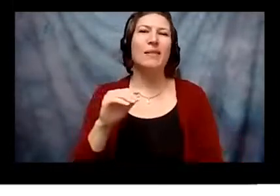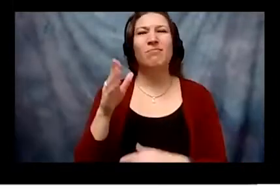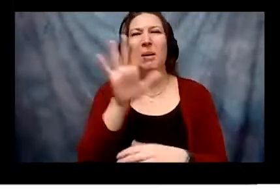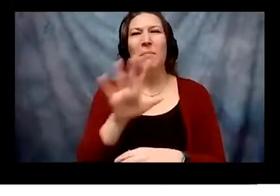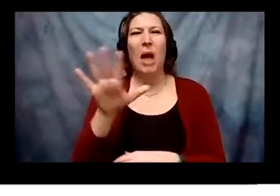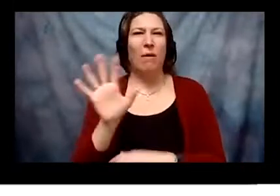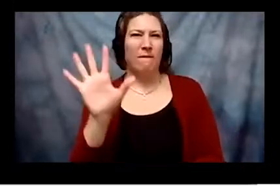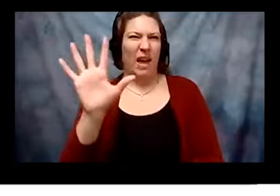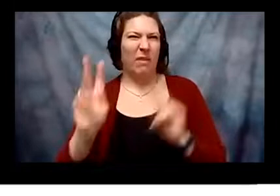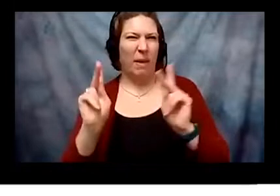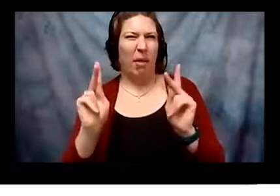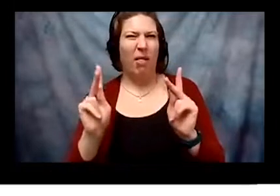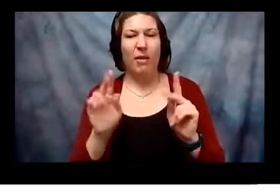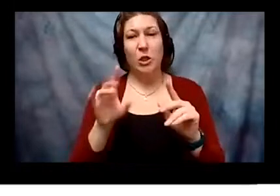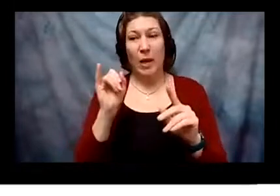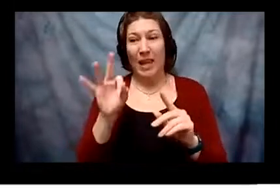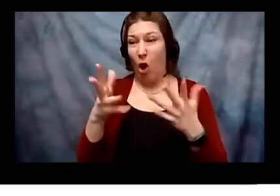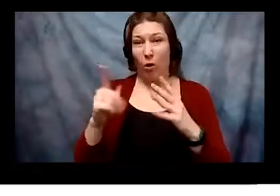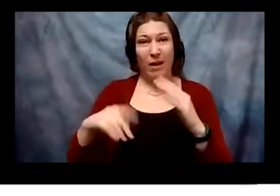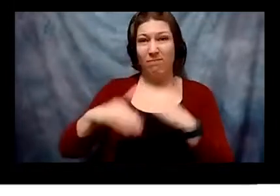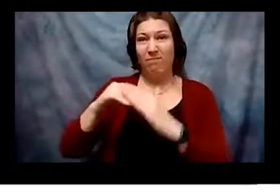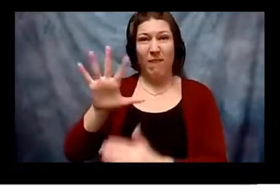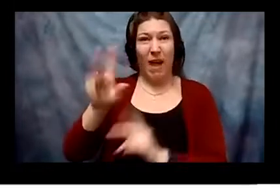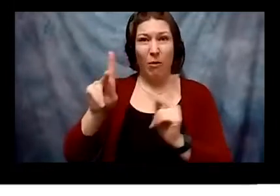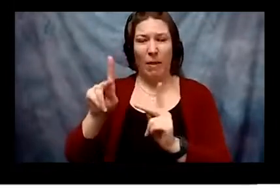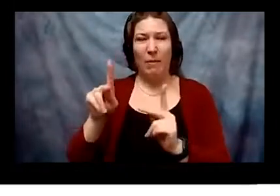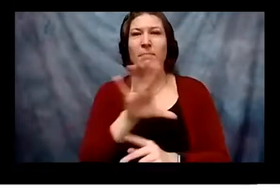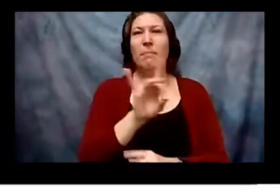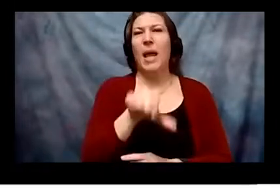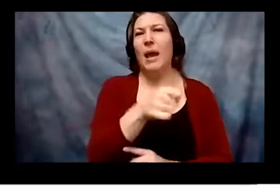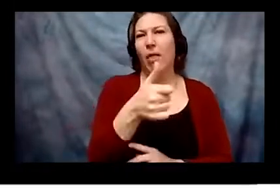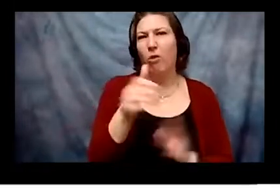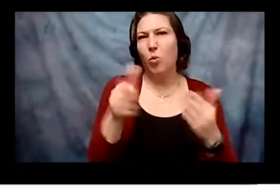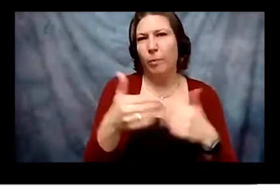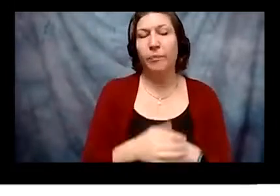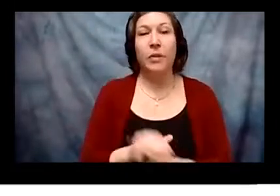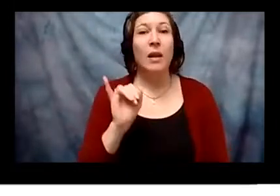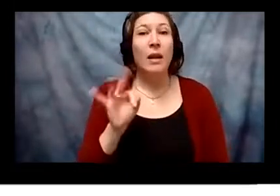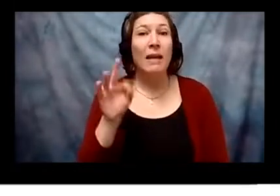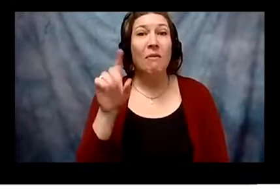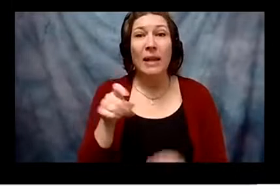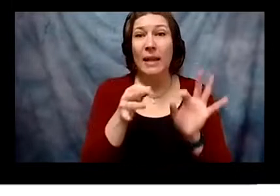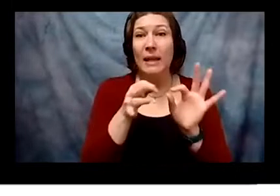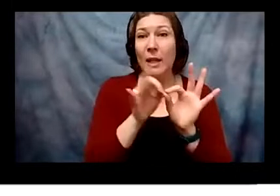voice can be heard. Anyone wanting ASL interpretation or live closed captioning,